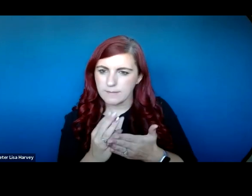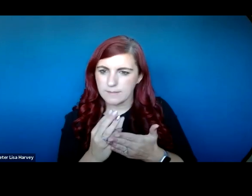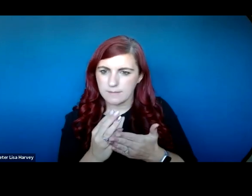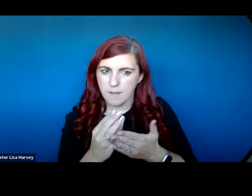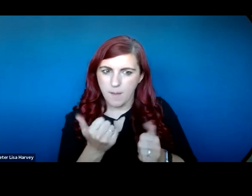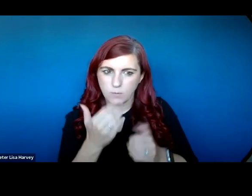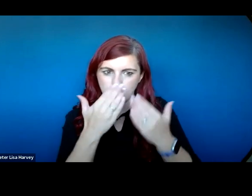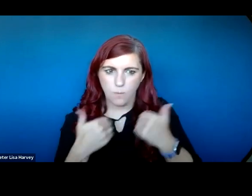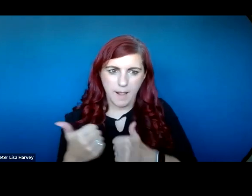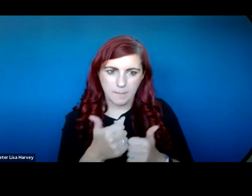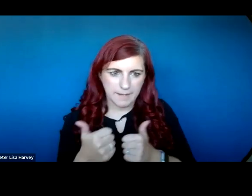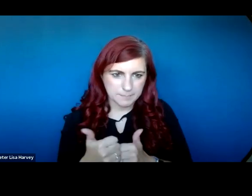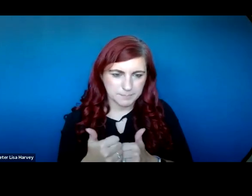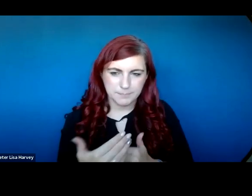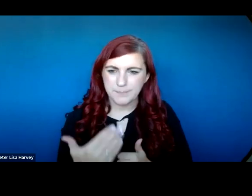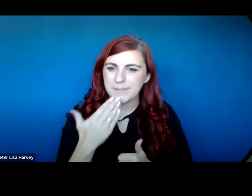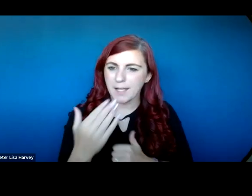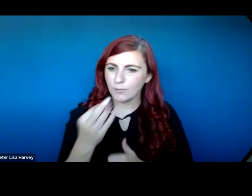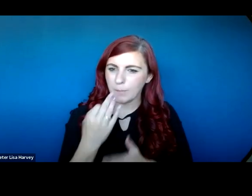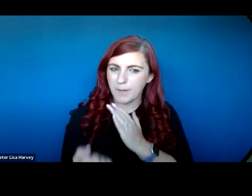Thank you for giving me this opportunity to talk to you.